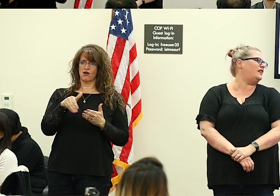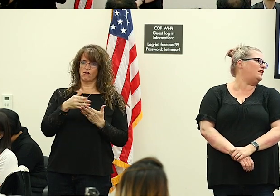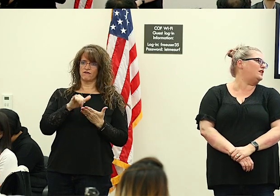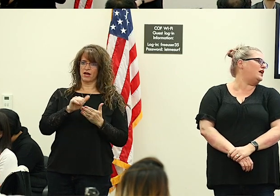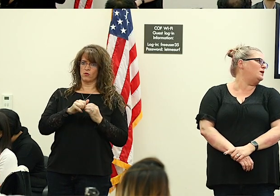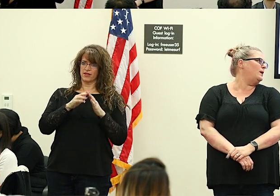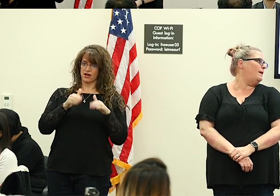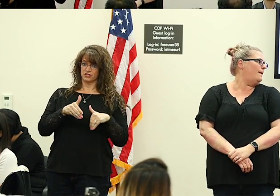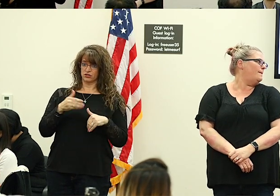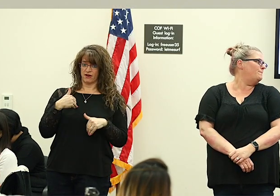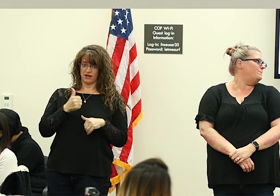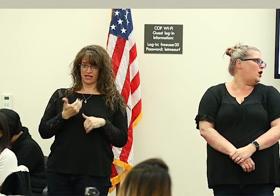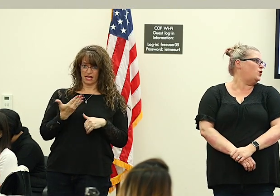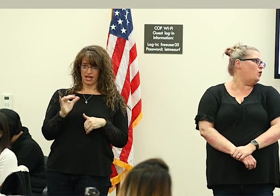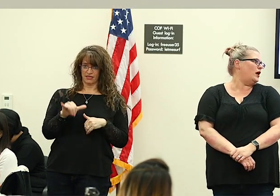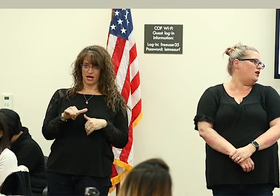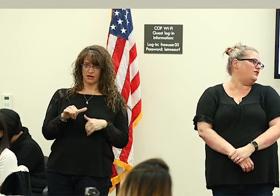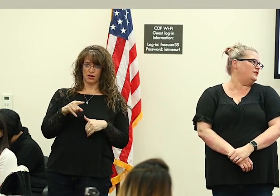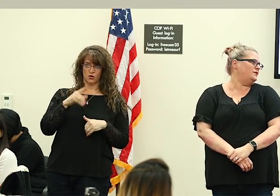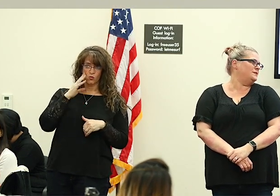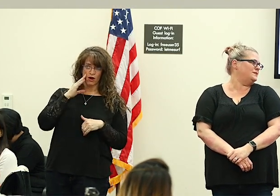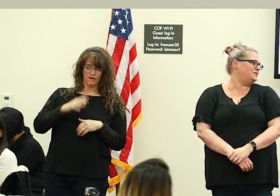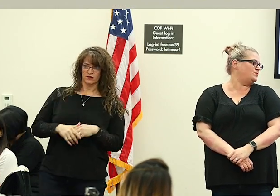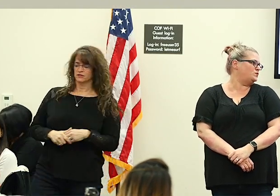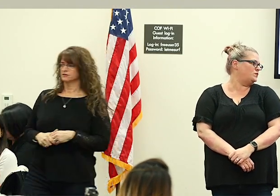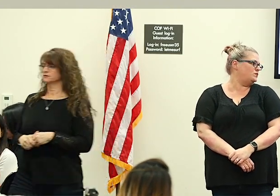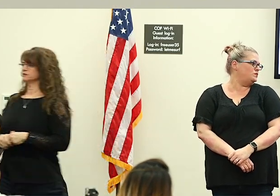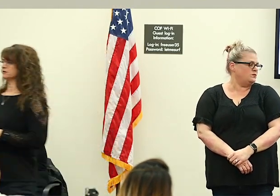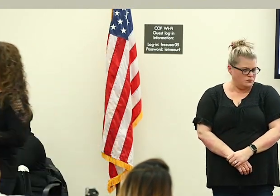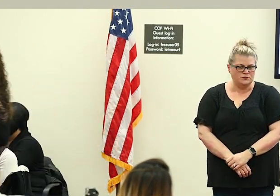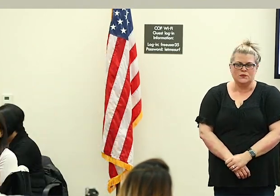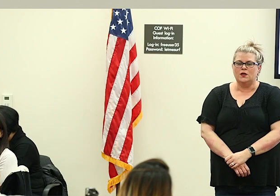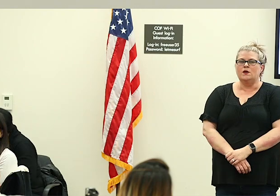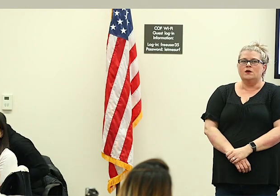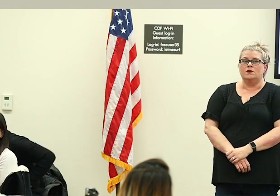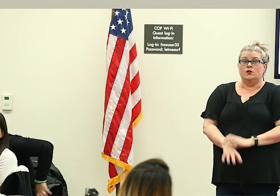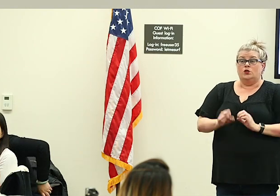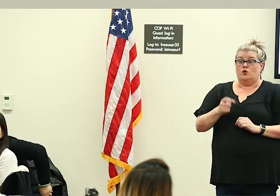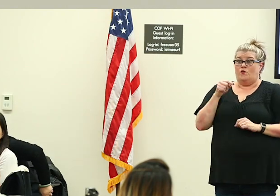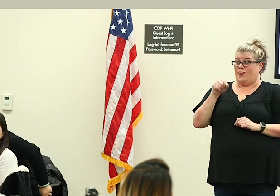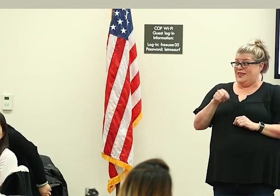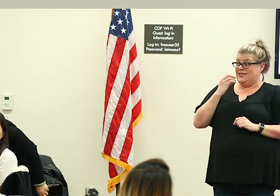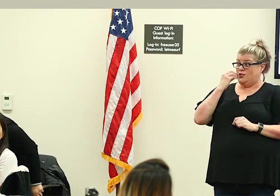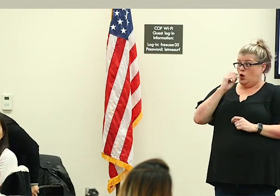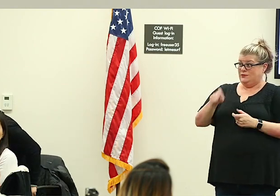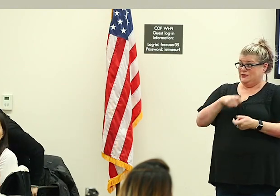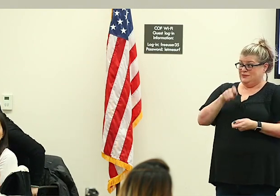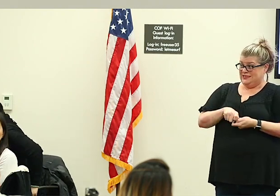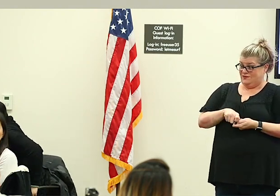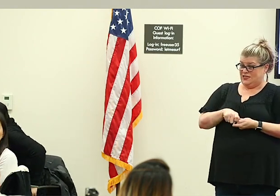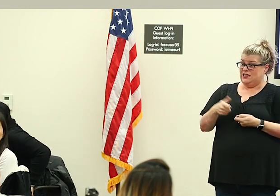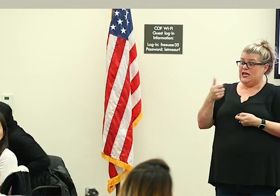is there anything like that? Are aware of? - So the question, for these homes specifically are there any funds